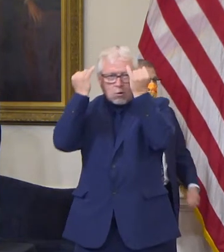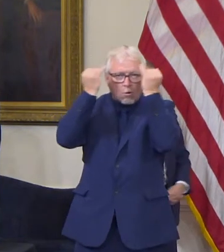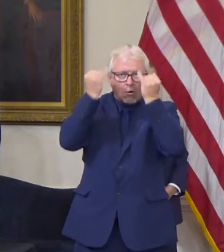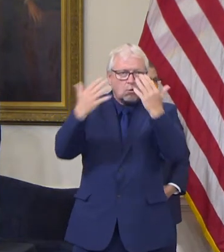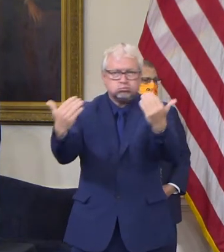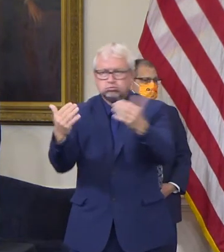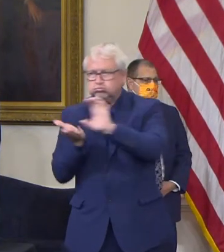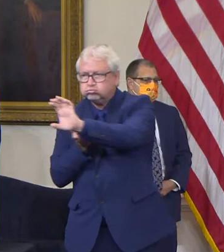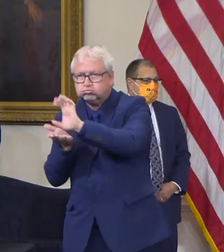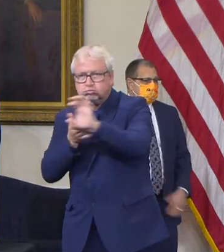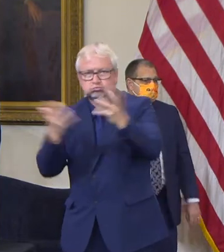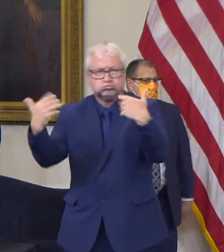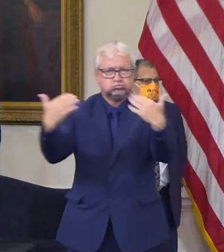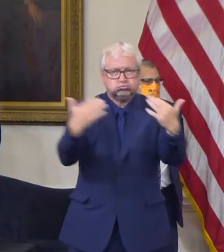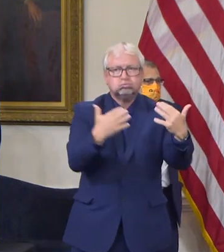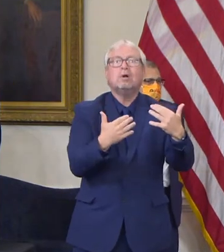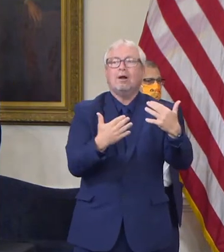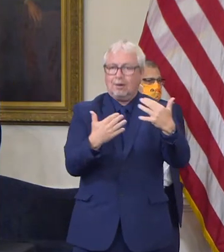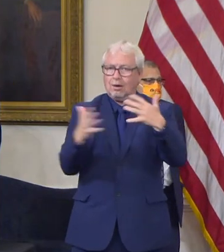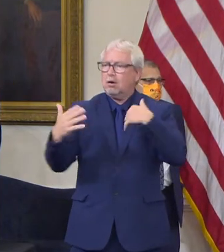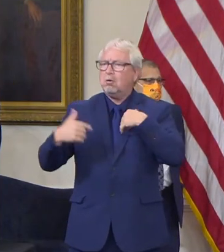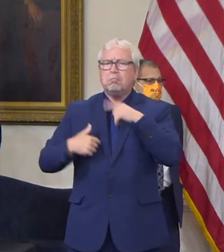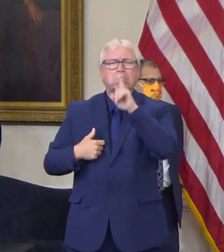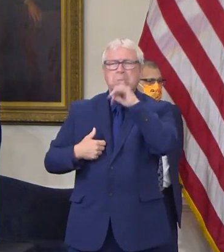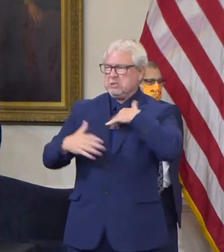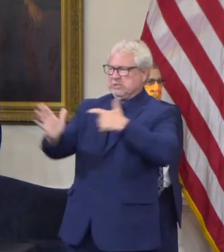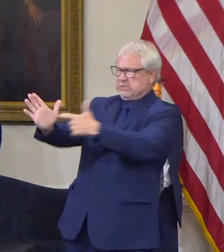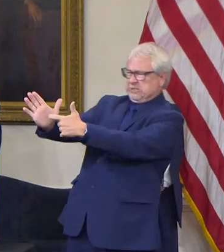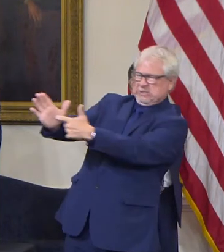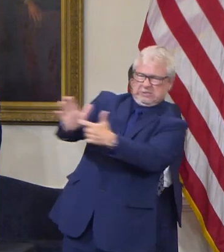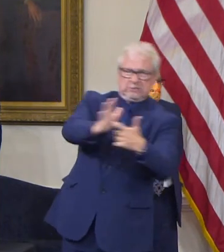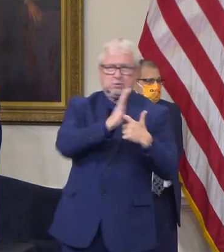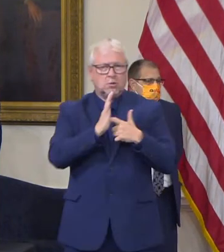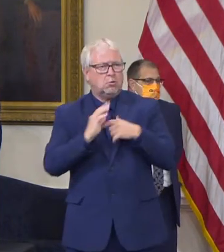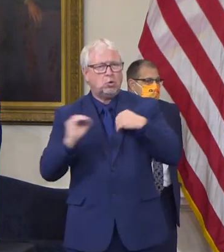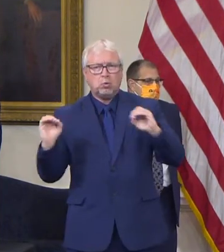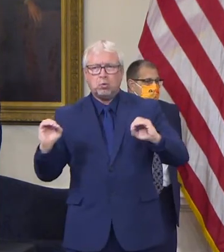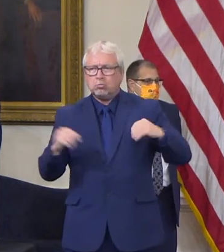scholarship promotions, relentless focus on equity, and without resorting to blanket mandates.